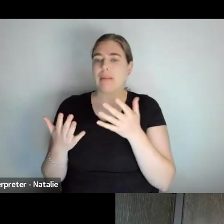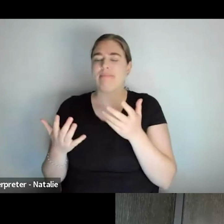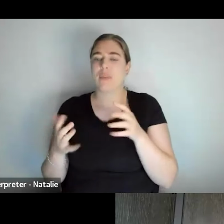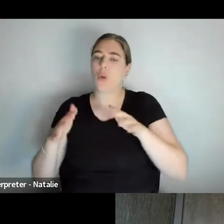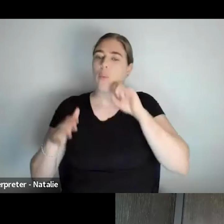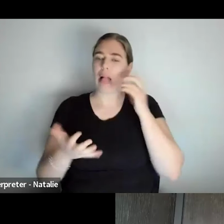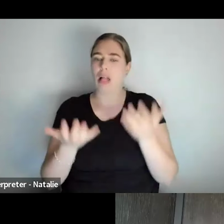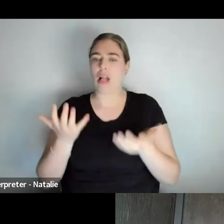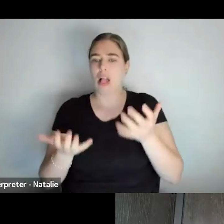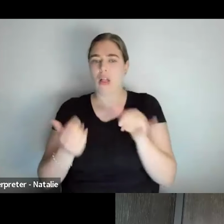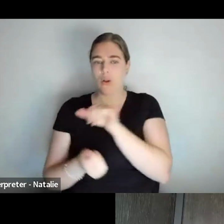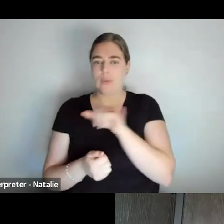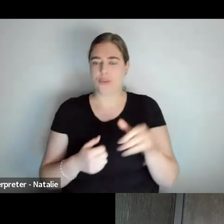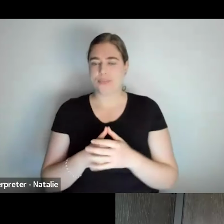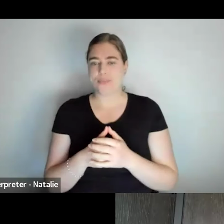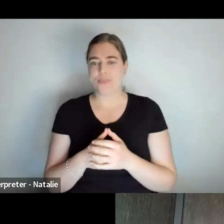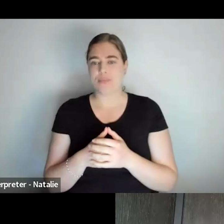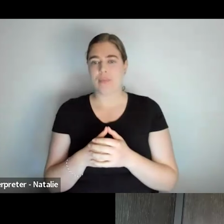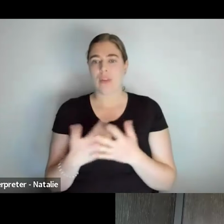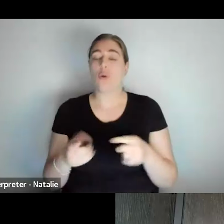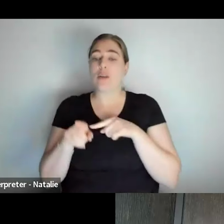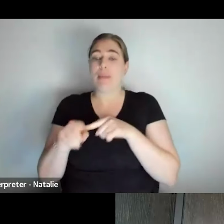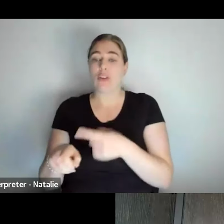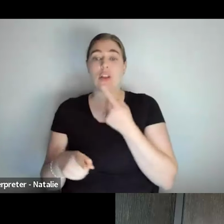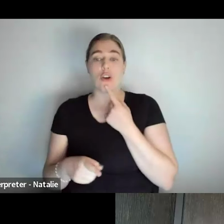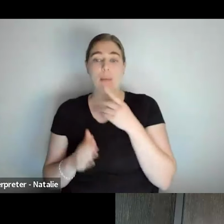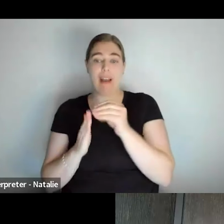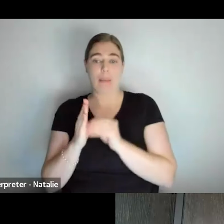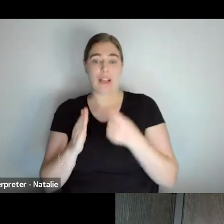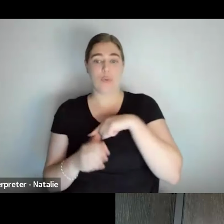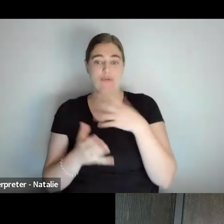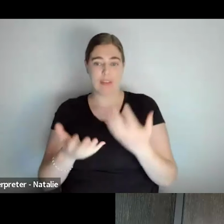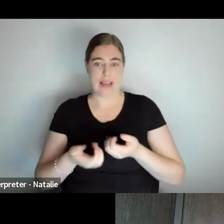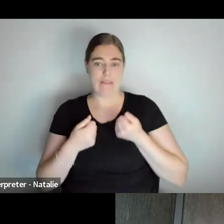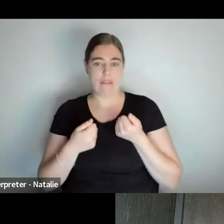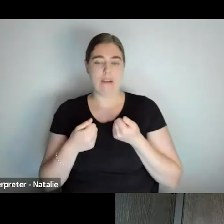It depends on the kinds of applications we receive. But in short, we are going to have, we